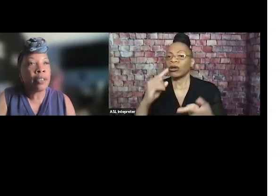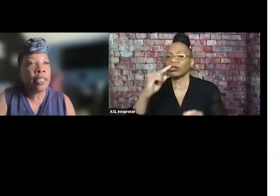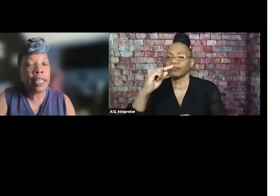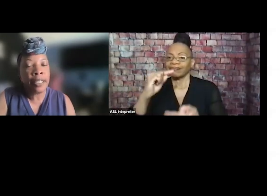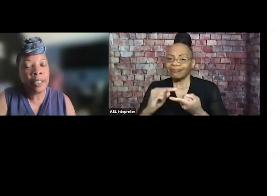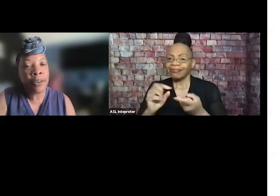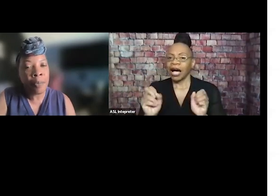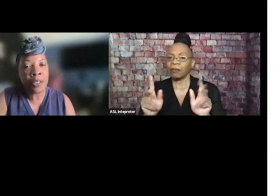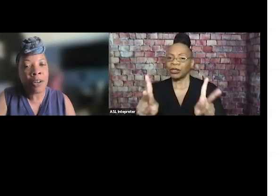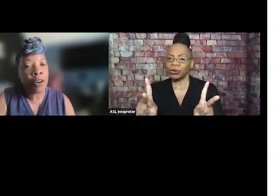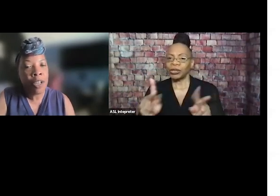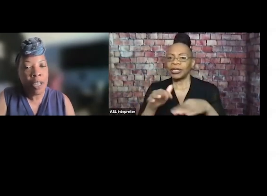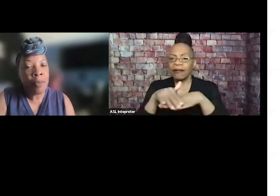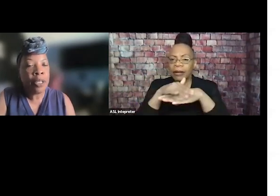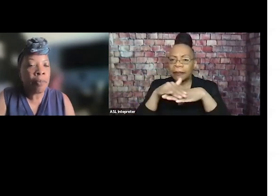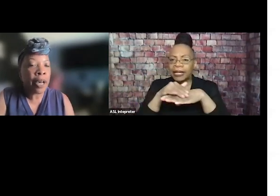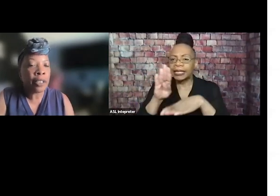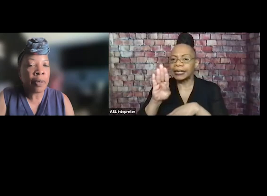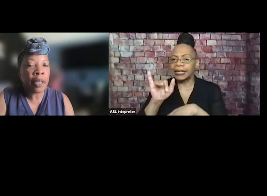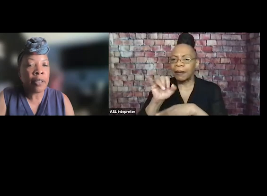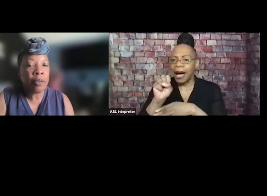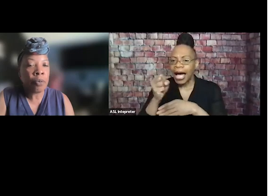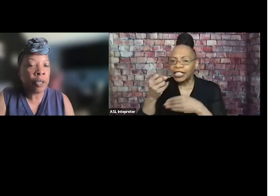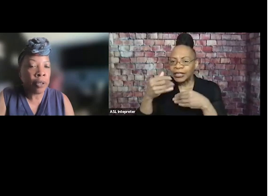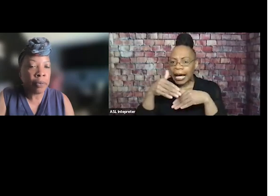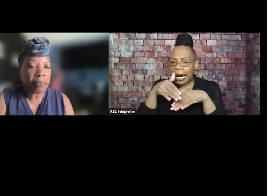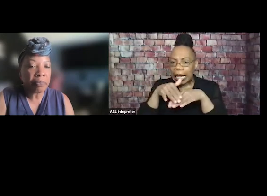to kind of leak in your MSR and be impacted by the reader.